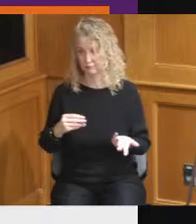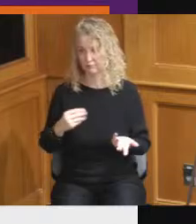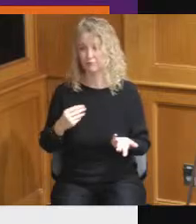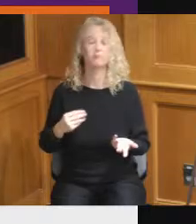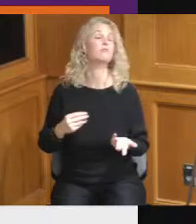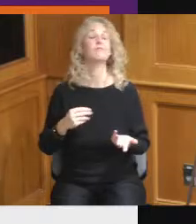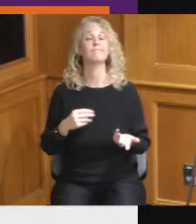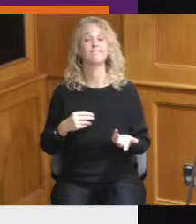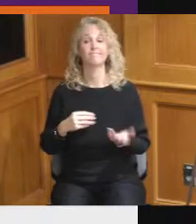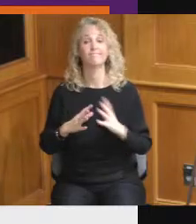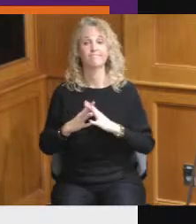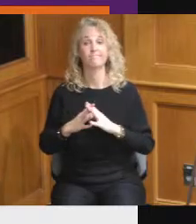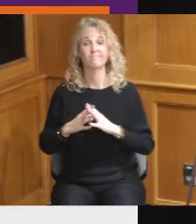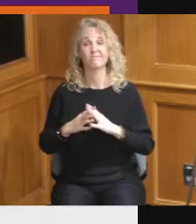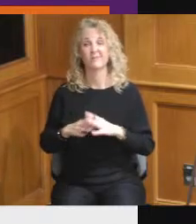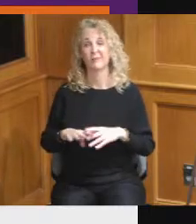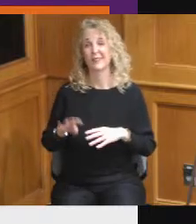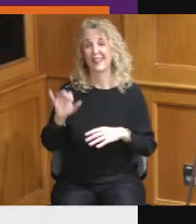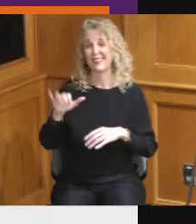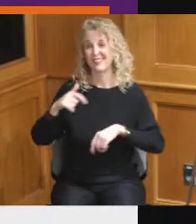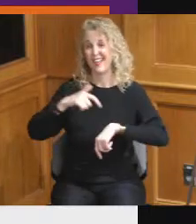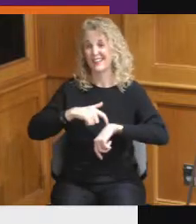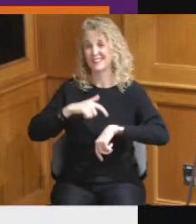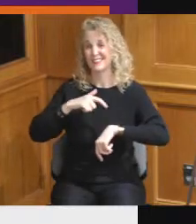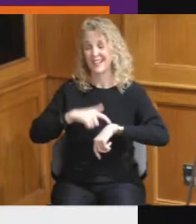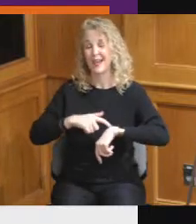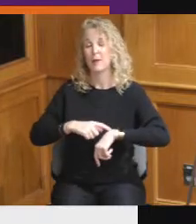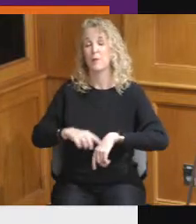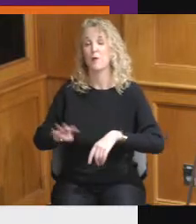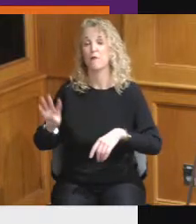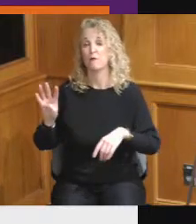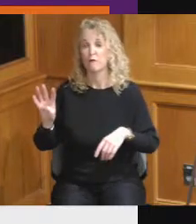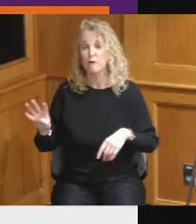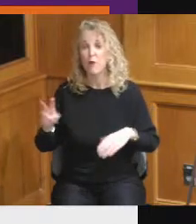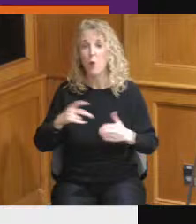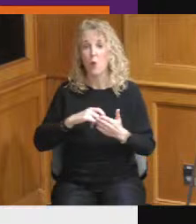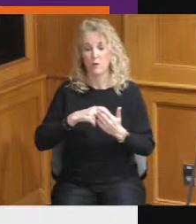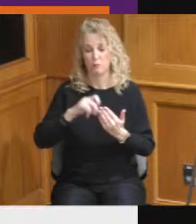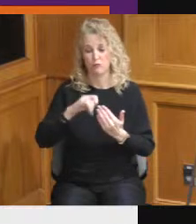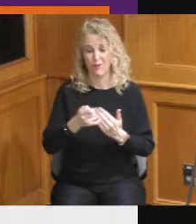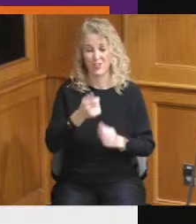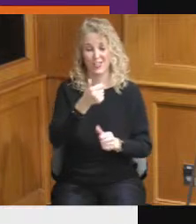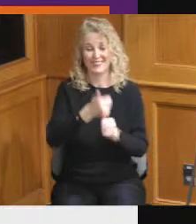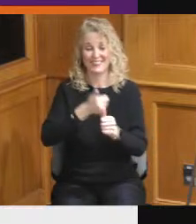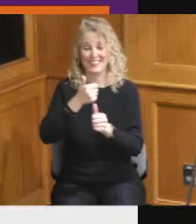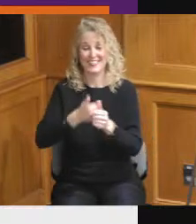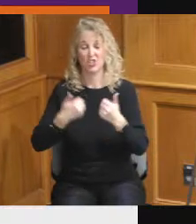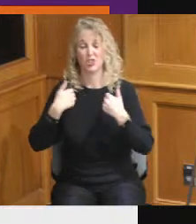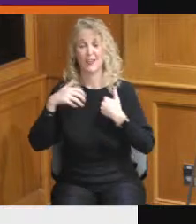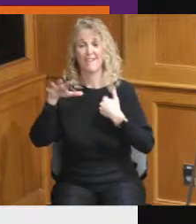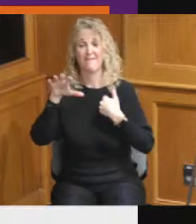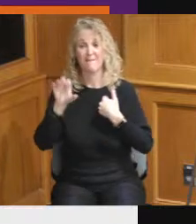were four different 50-unit projects that really we were able to help make happen by working with